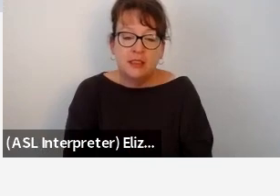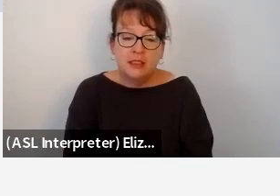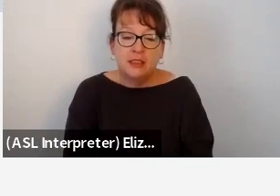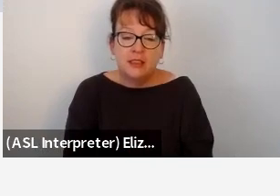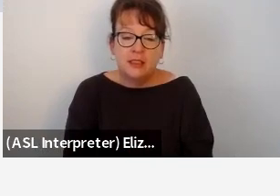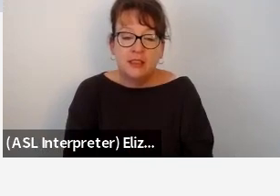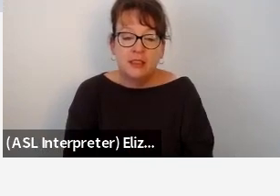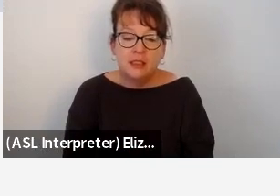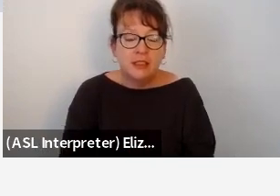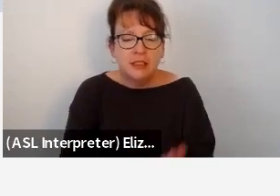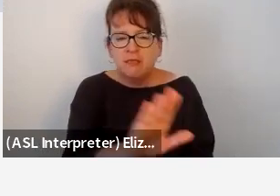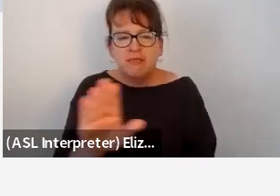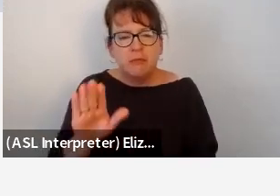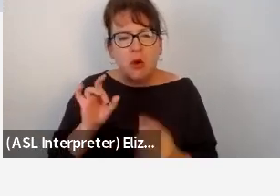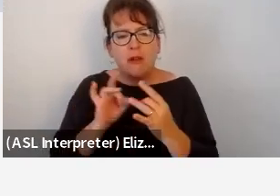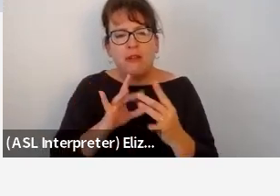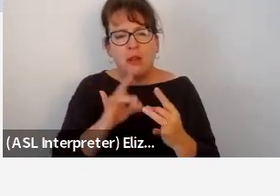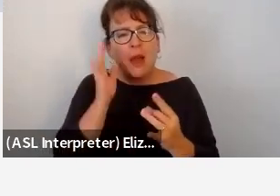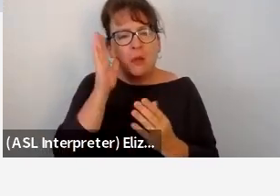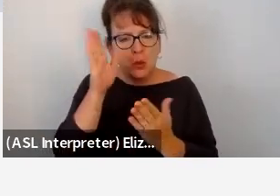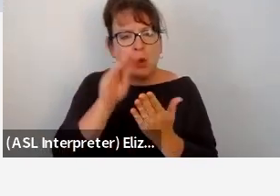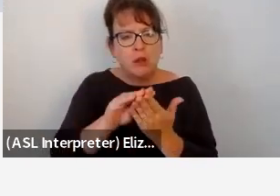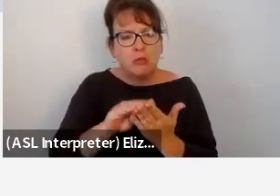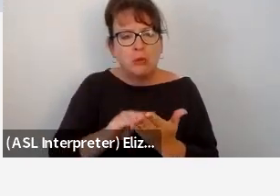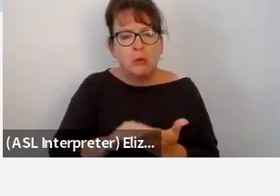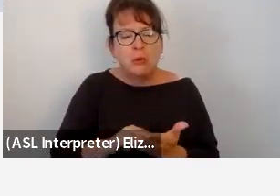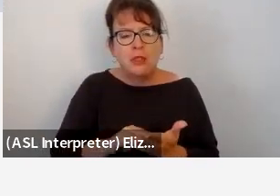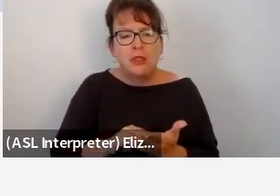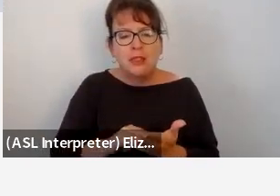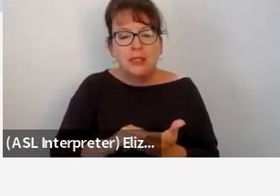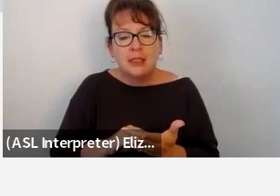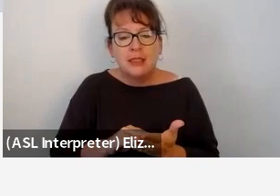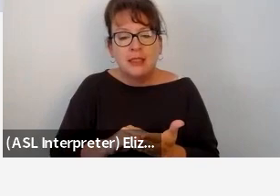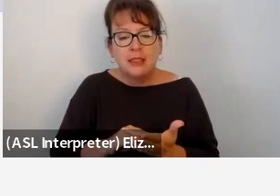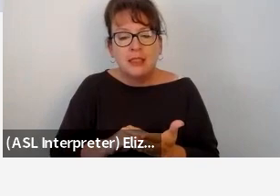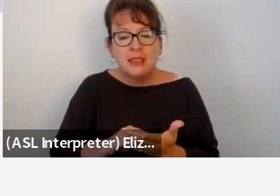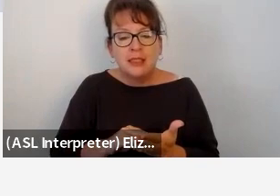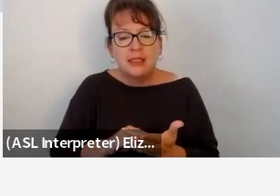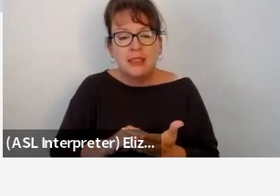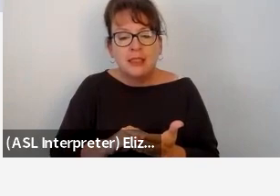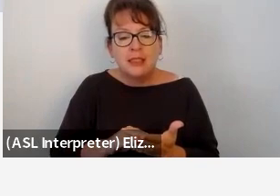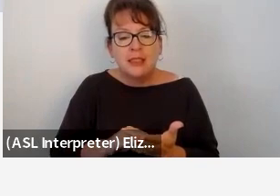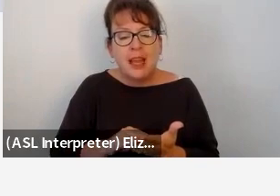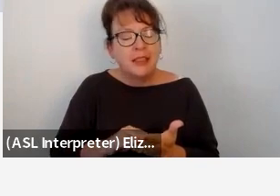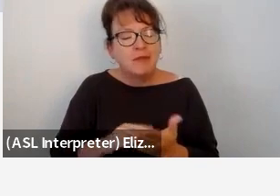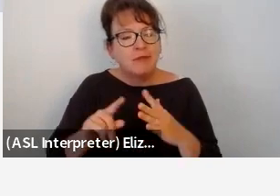make about infrastructure eligibility. One is that infrastructure that we would fund in this program